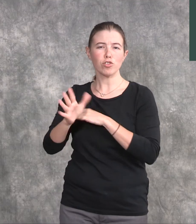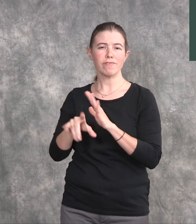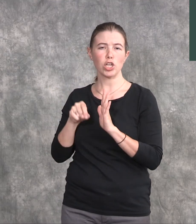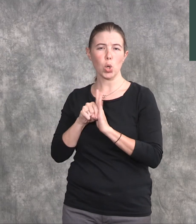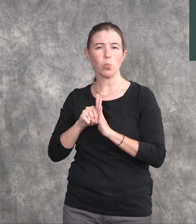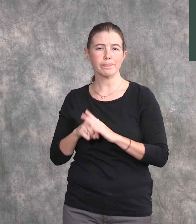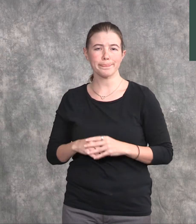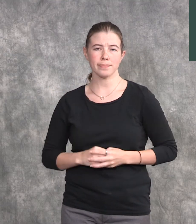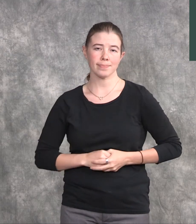at the end of the video.